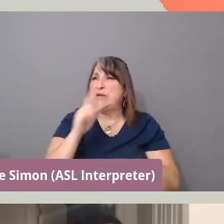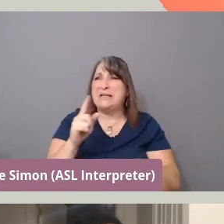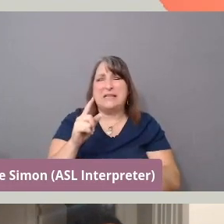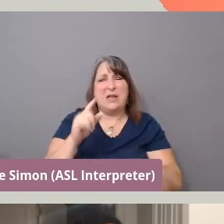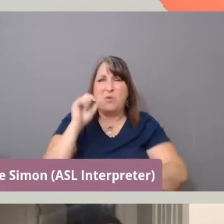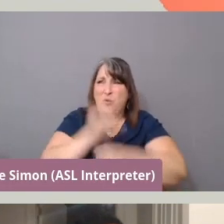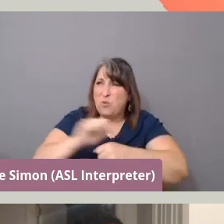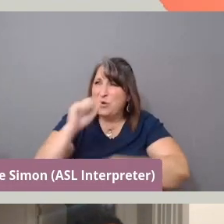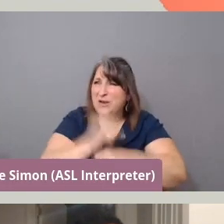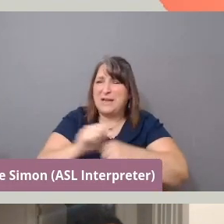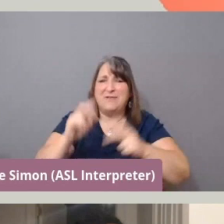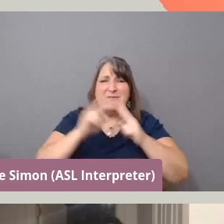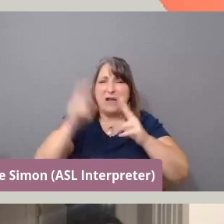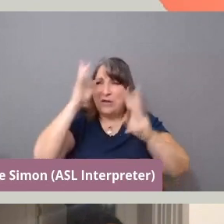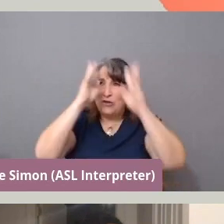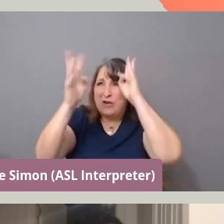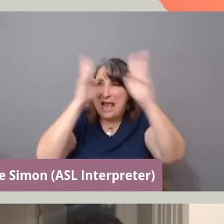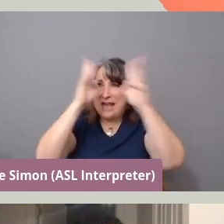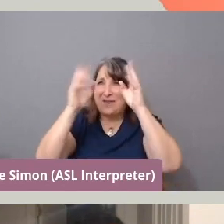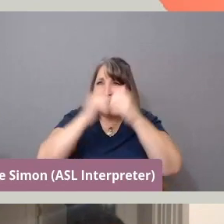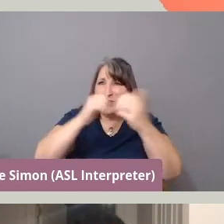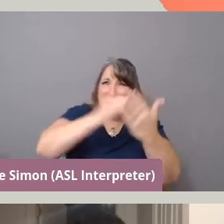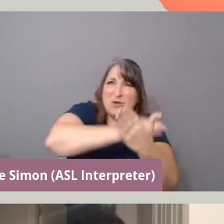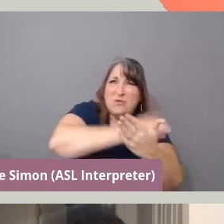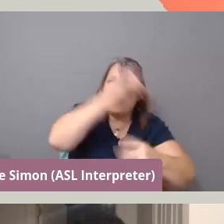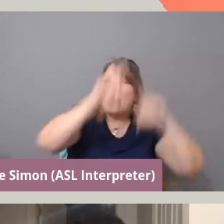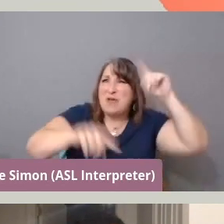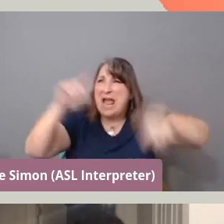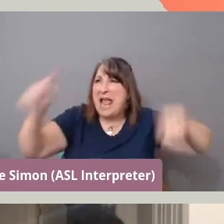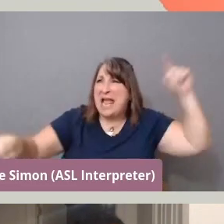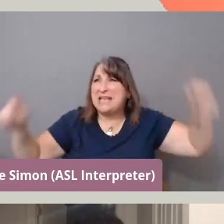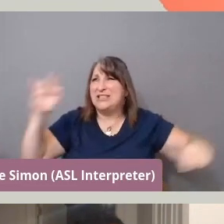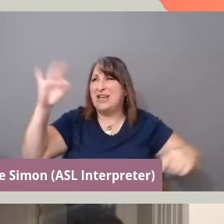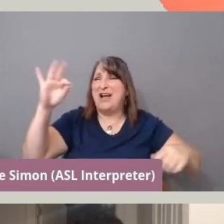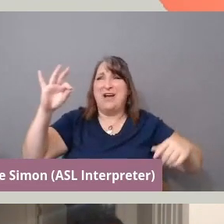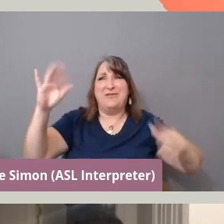creatively with the range of craft that you all touched on.